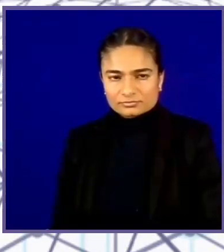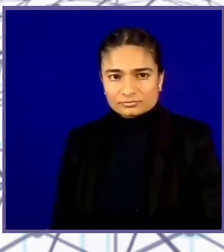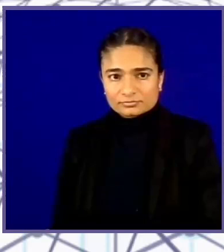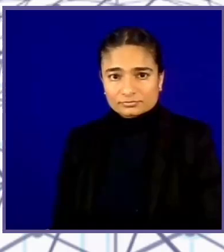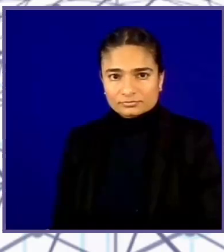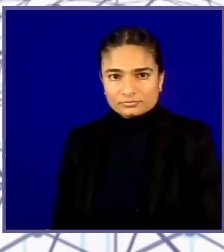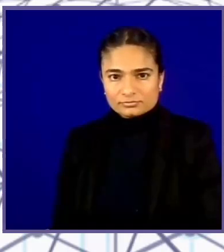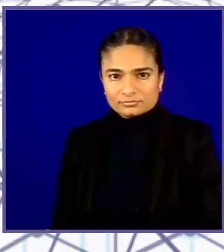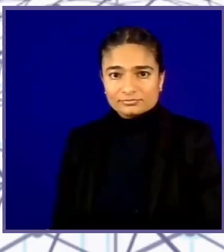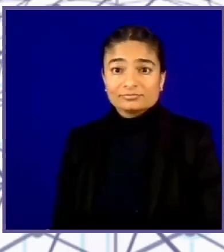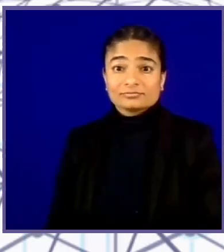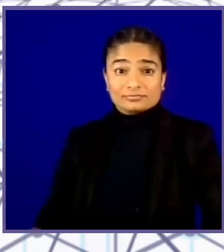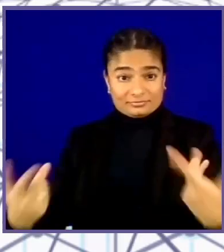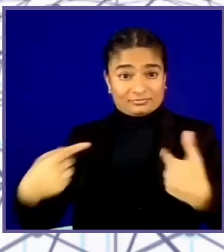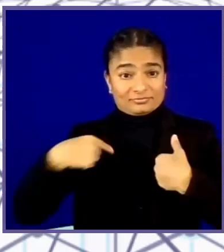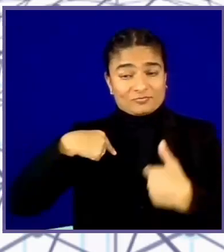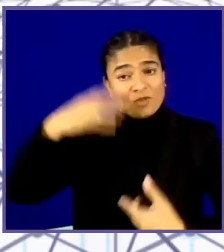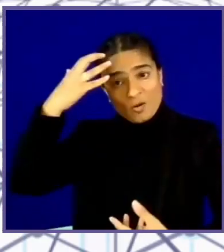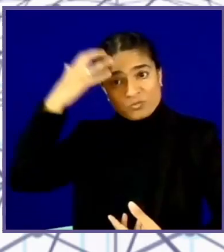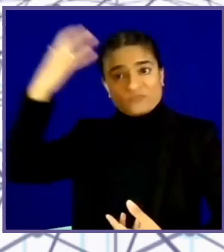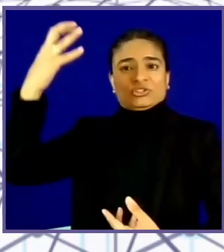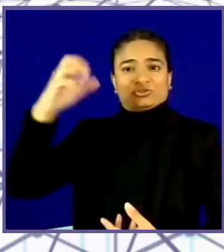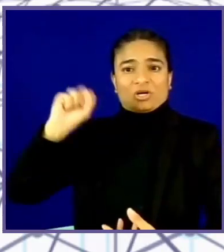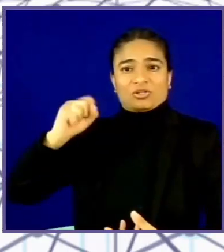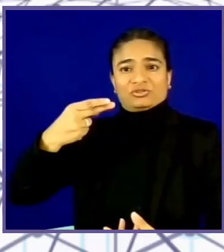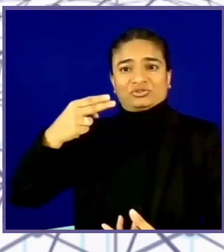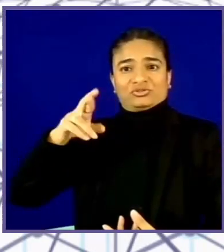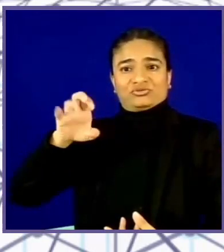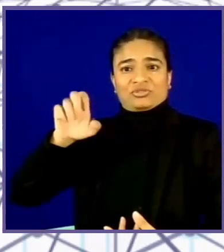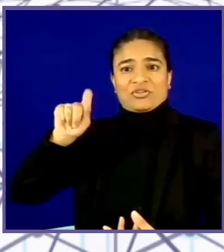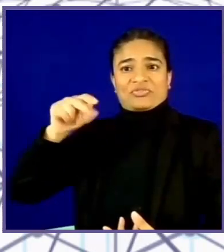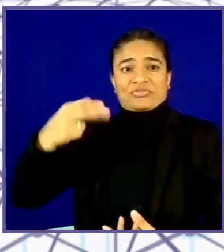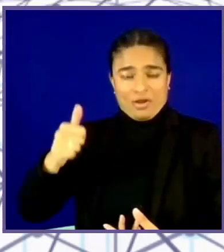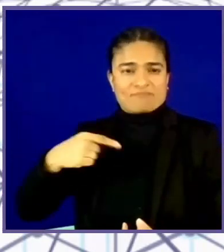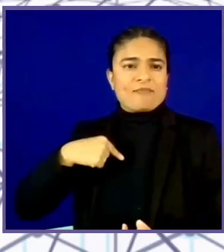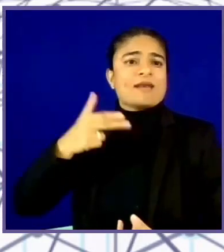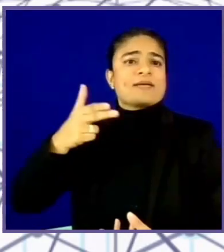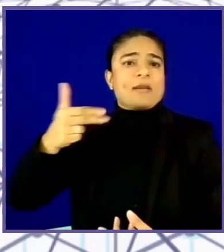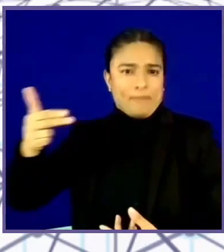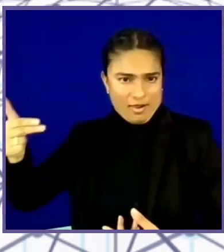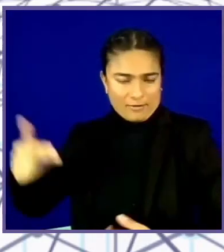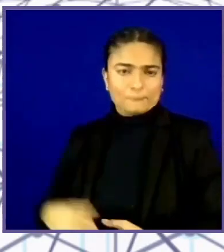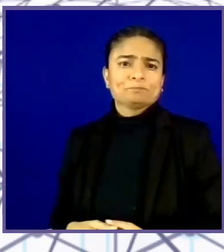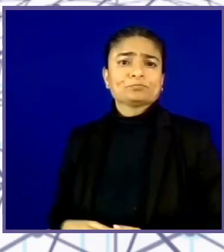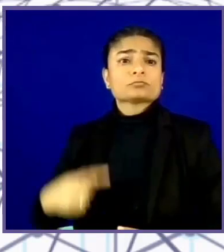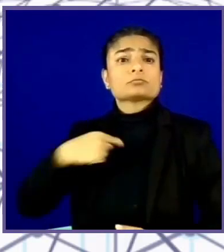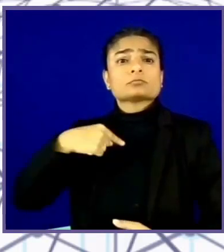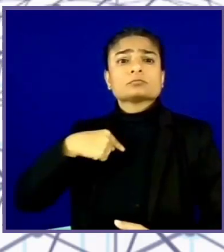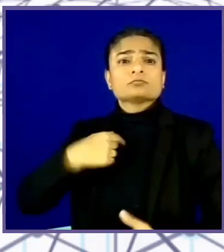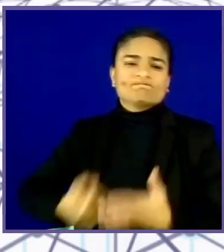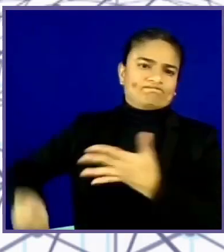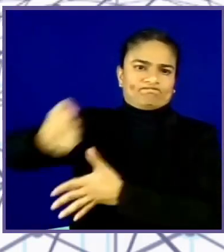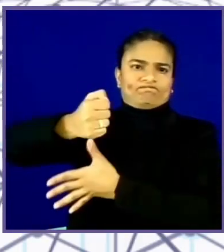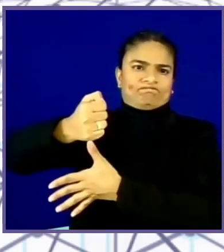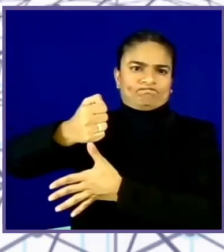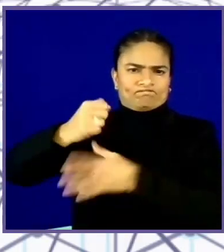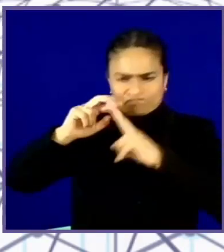At Design Lab, we are trying to develop technologies and devices that can address specialised issues